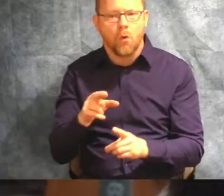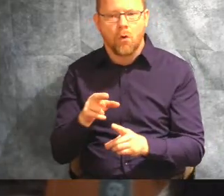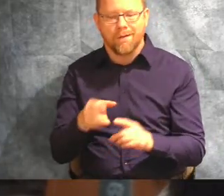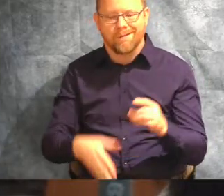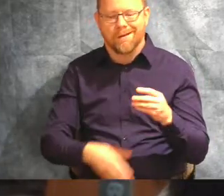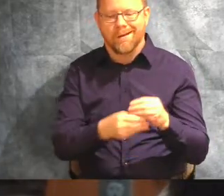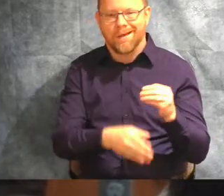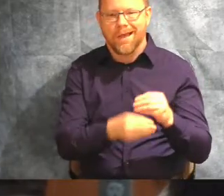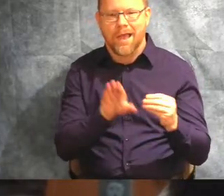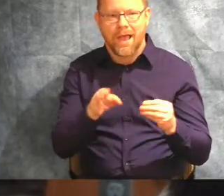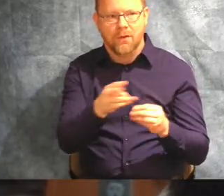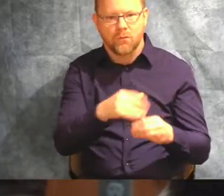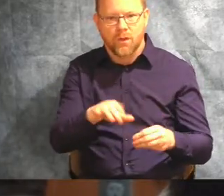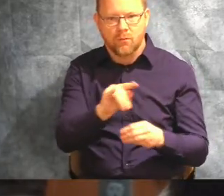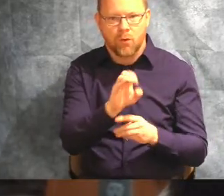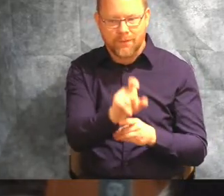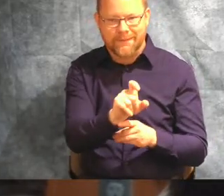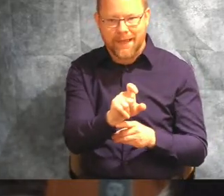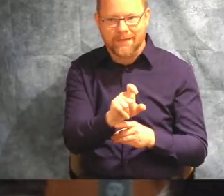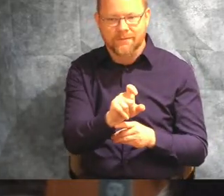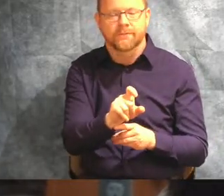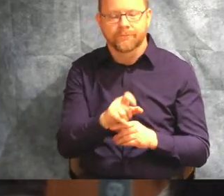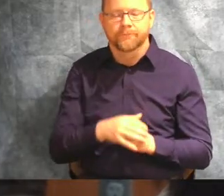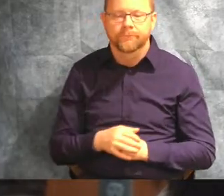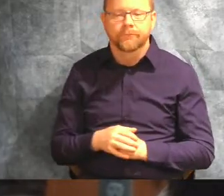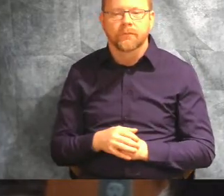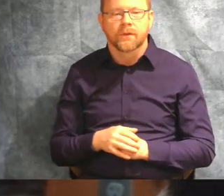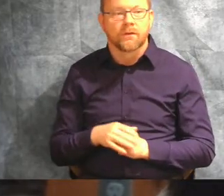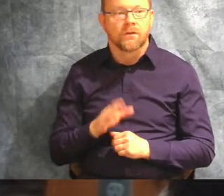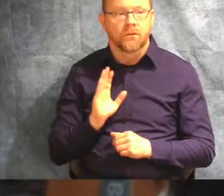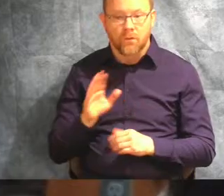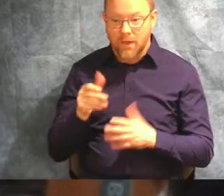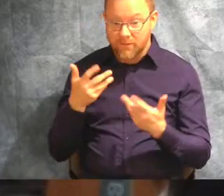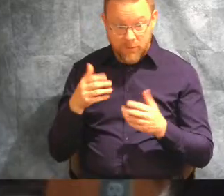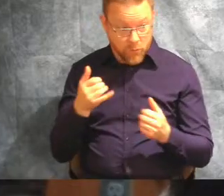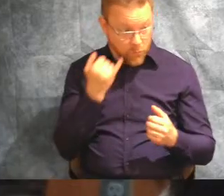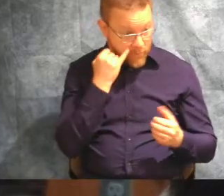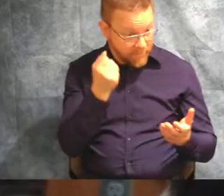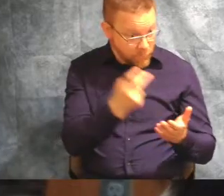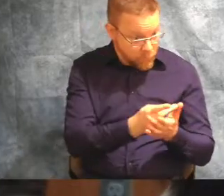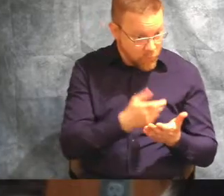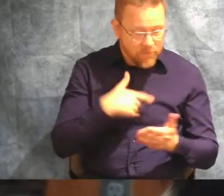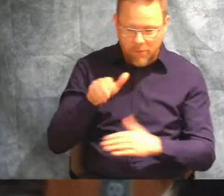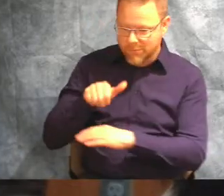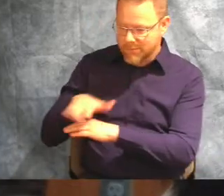40 semiannual payments. We'll send out invoices if this item is approved today. Um, we've also sent